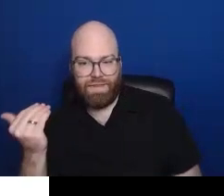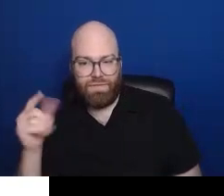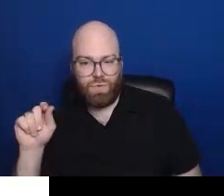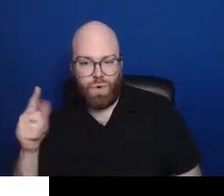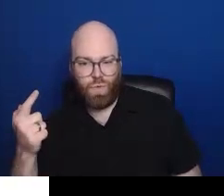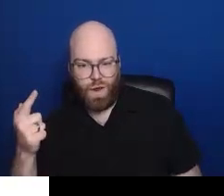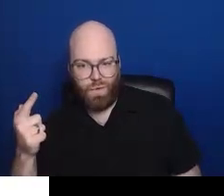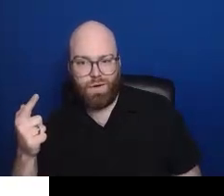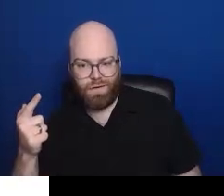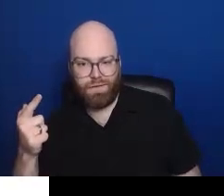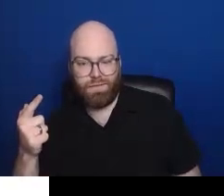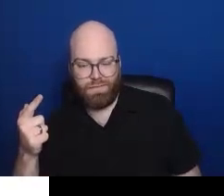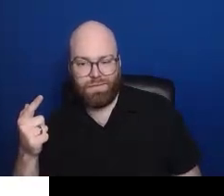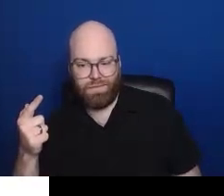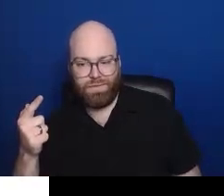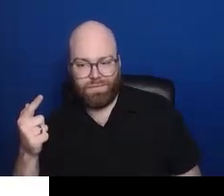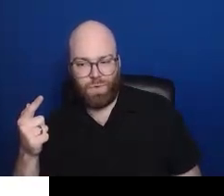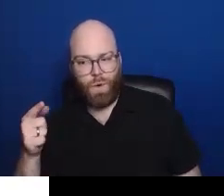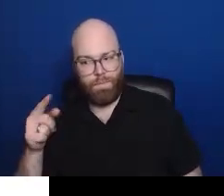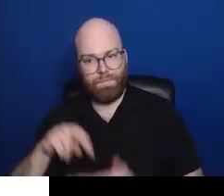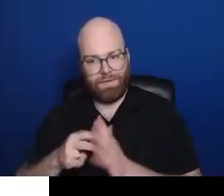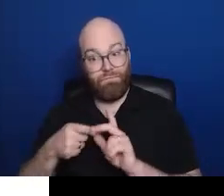So that's what these dates mean.